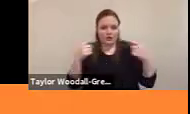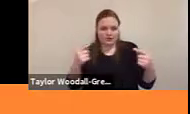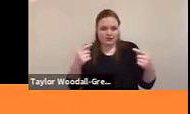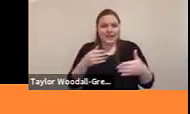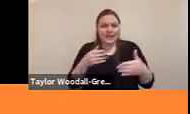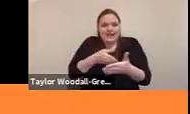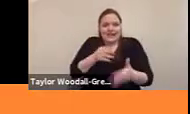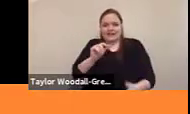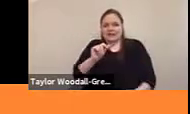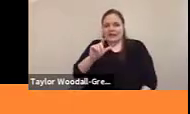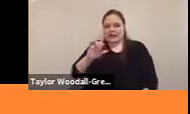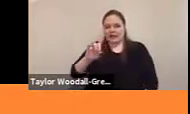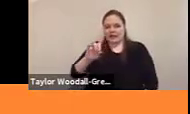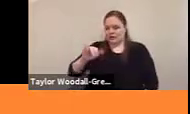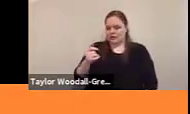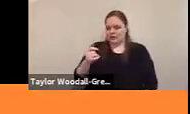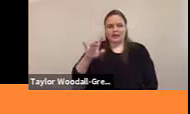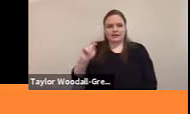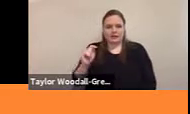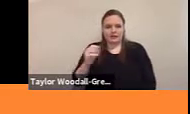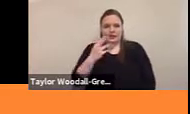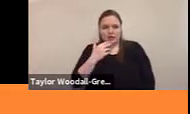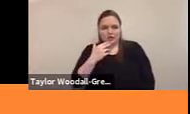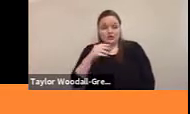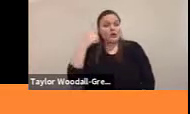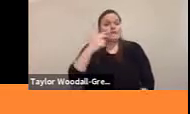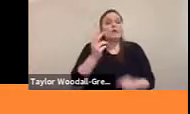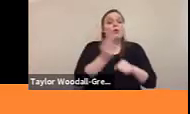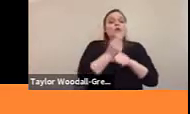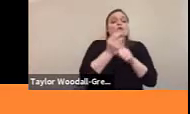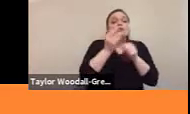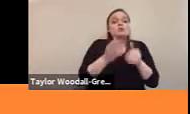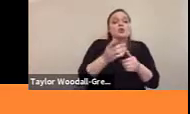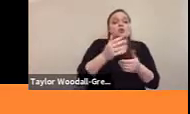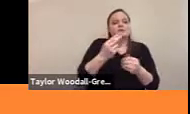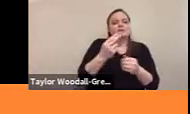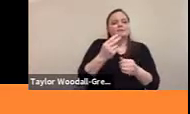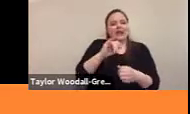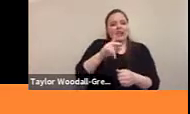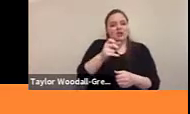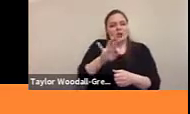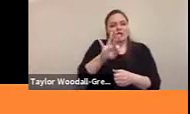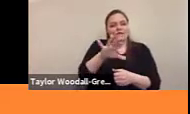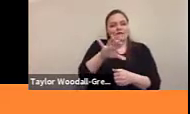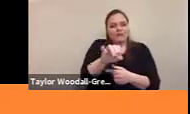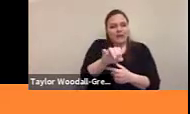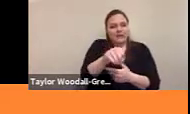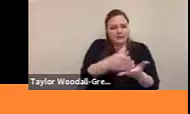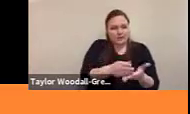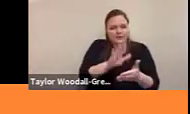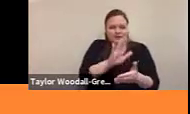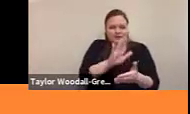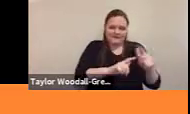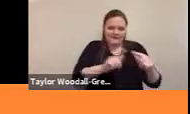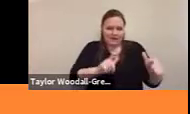for user interface components and their various states, such as hover and Focus.